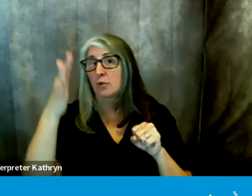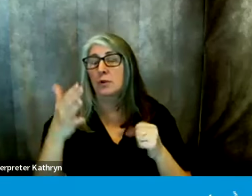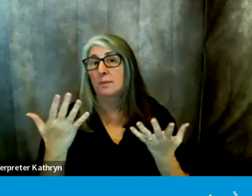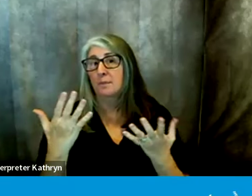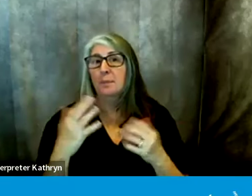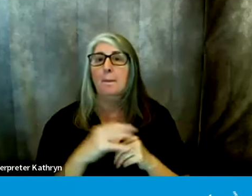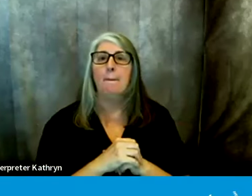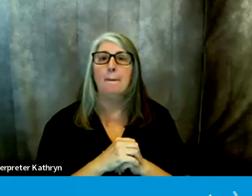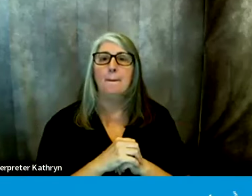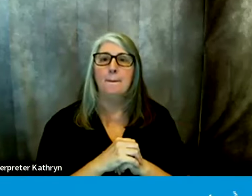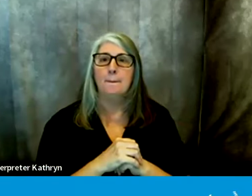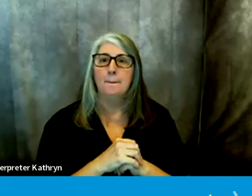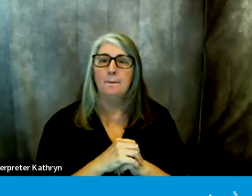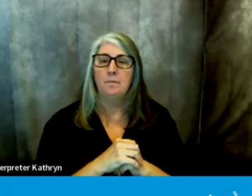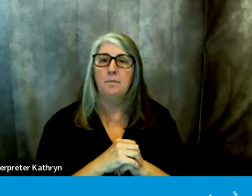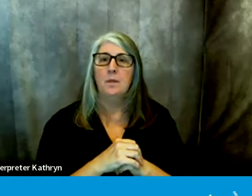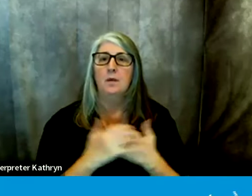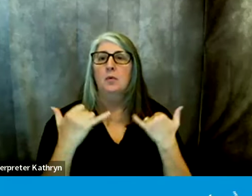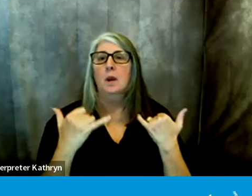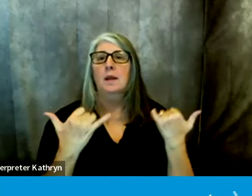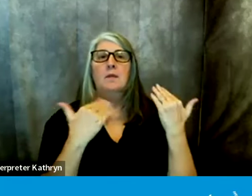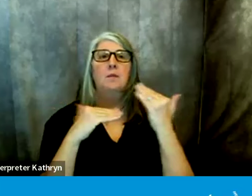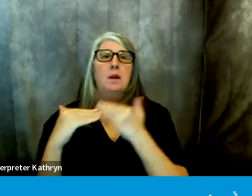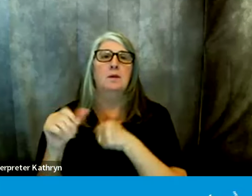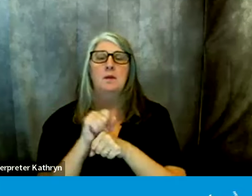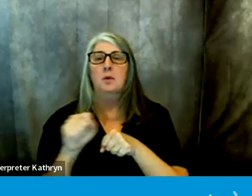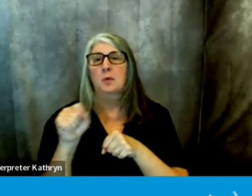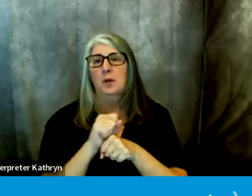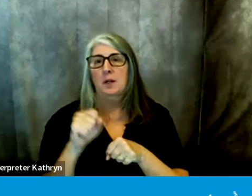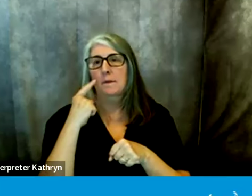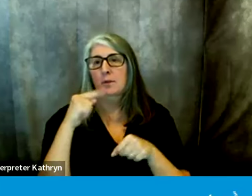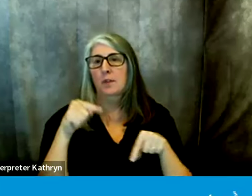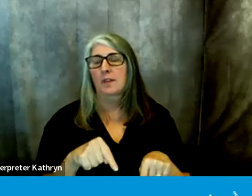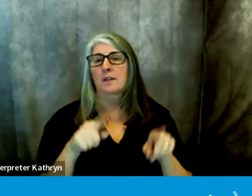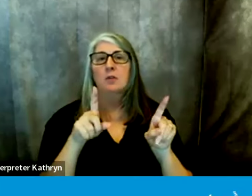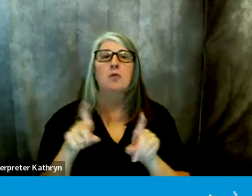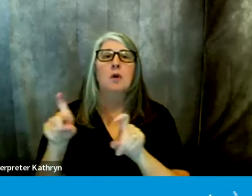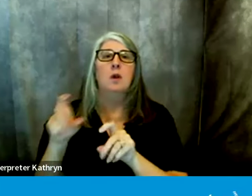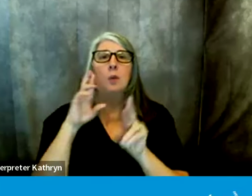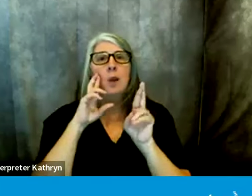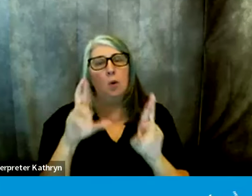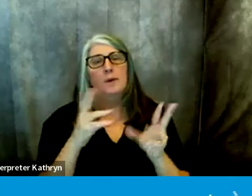There are certain boundaries that we're working within for the current trial, but we do hope to have some indication of whether it will impact